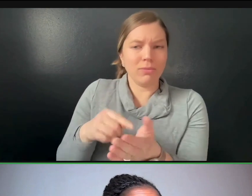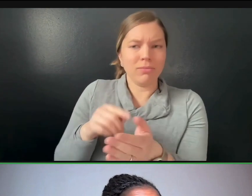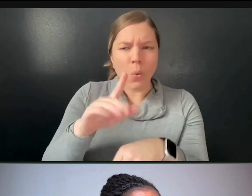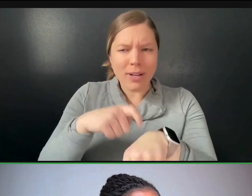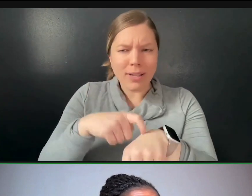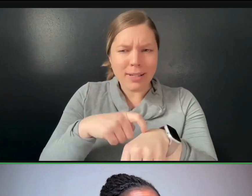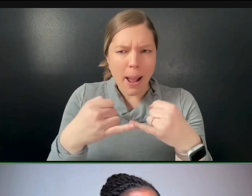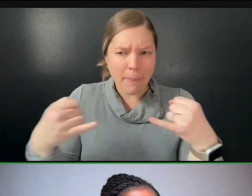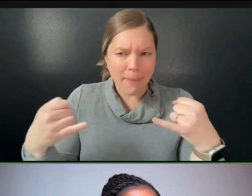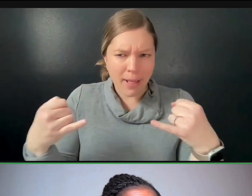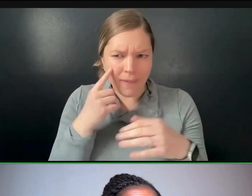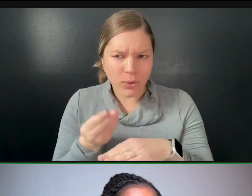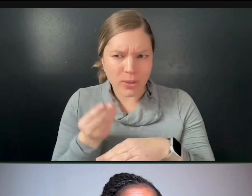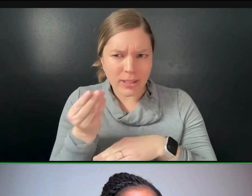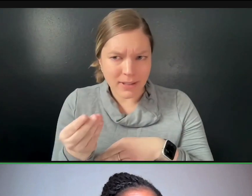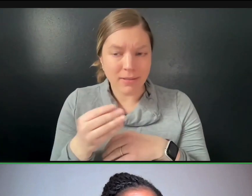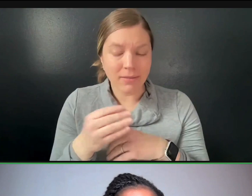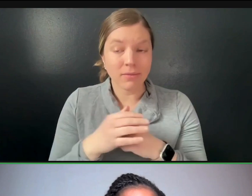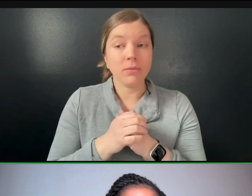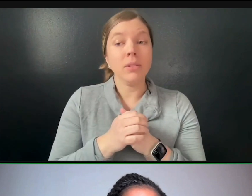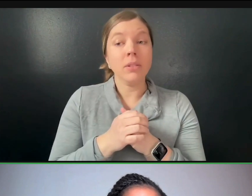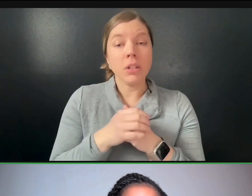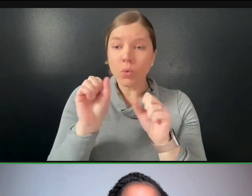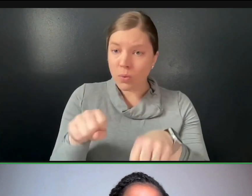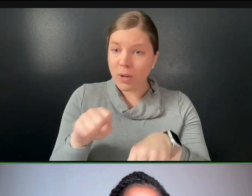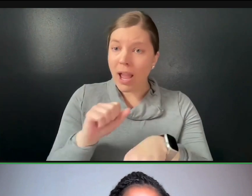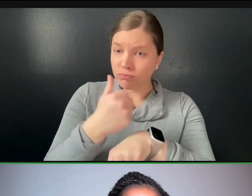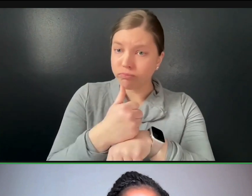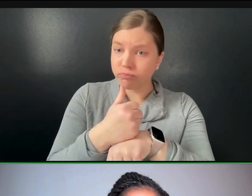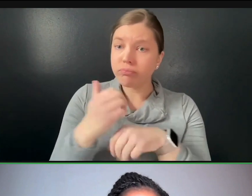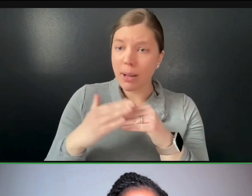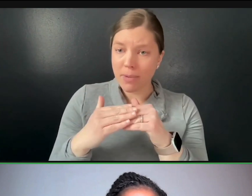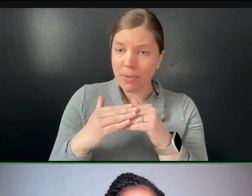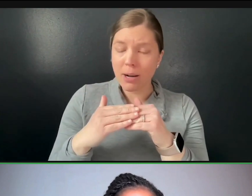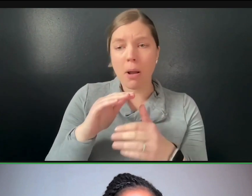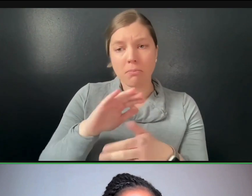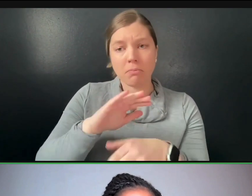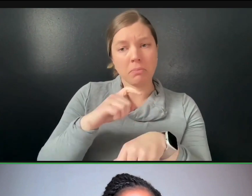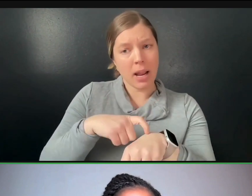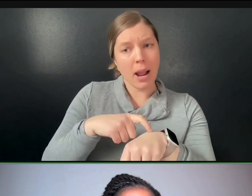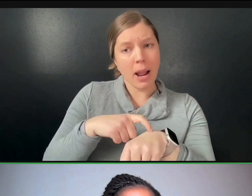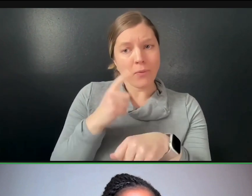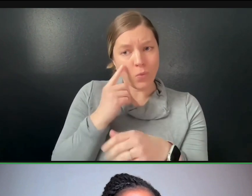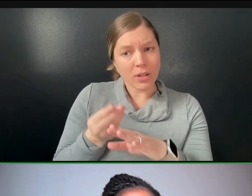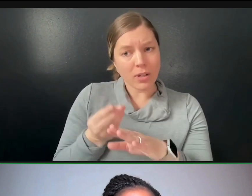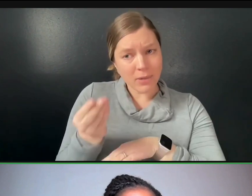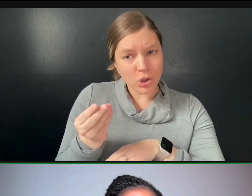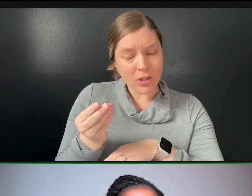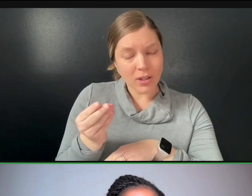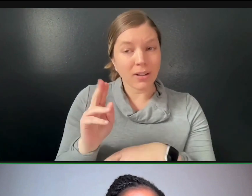Now, you would also want to include a due date, for example, perhaps a timeline for those accommodations to ensure